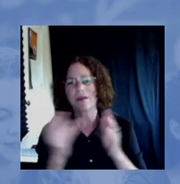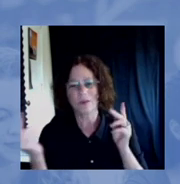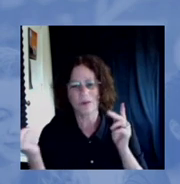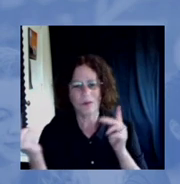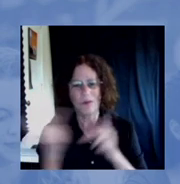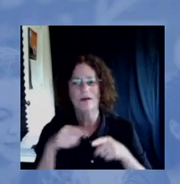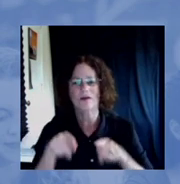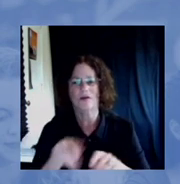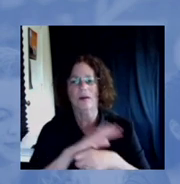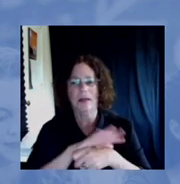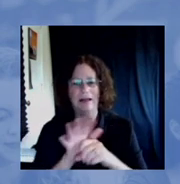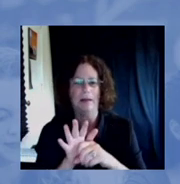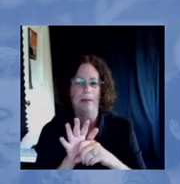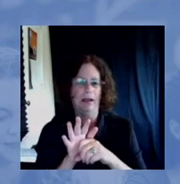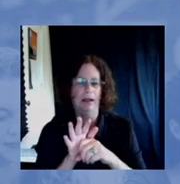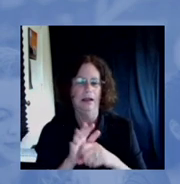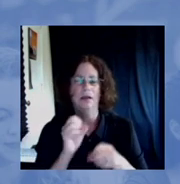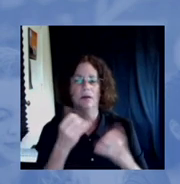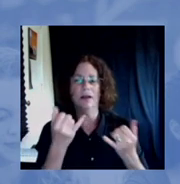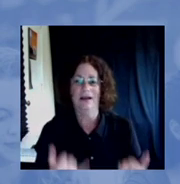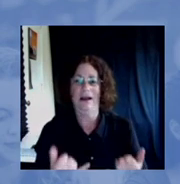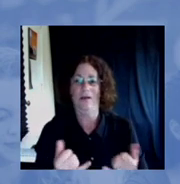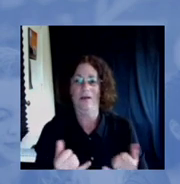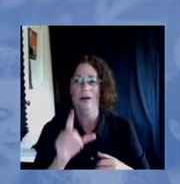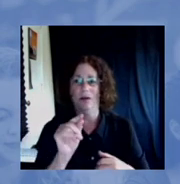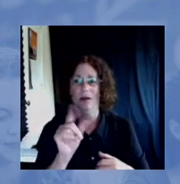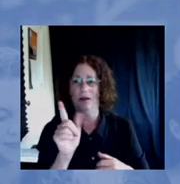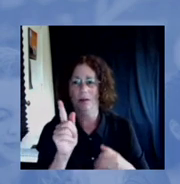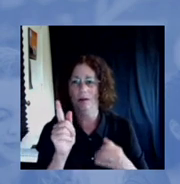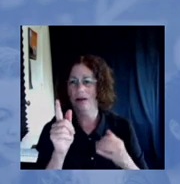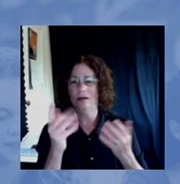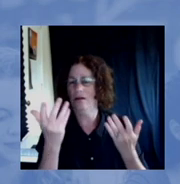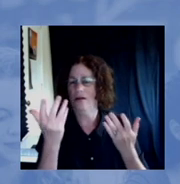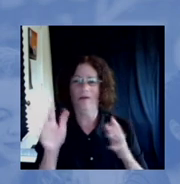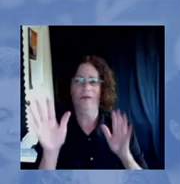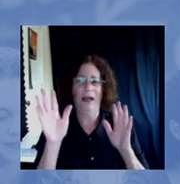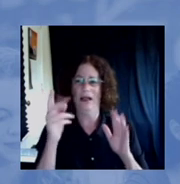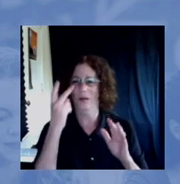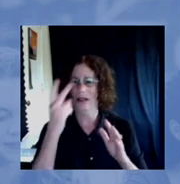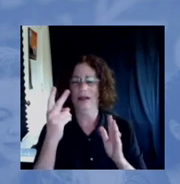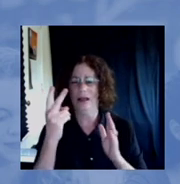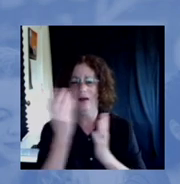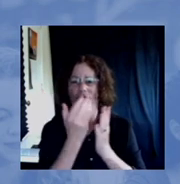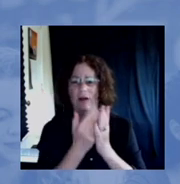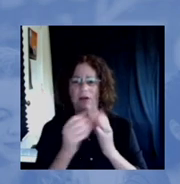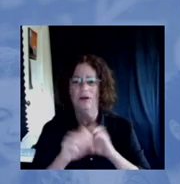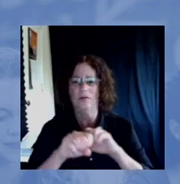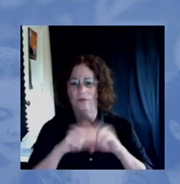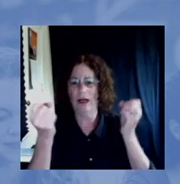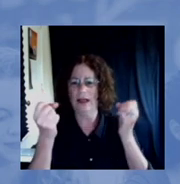SO NOW HERE WE ARE 2021 IS ALREADY A RECORD BREAKING YEAR FOR ANTI TRANS BILLS INTRODUCED